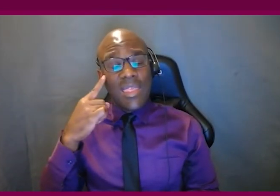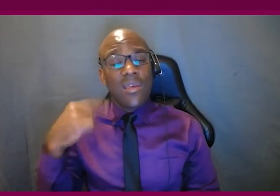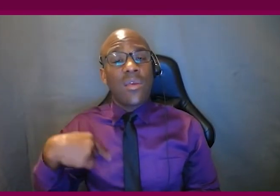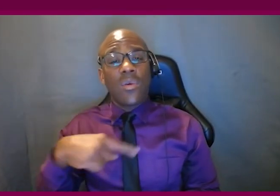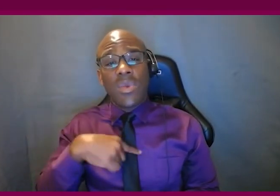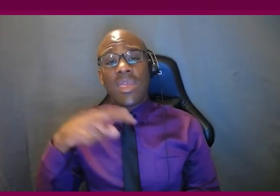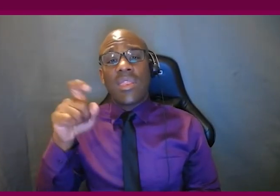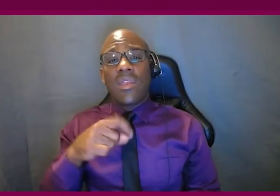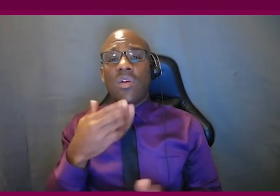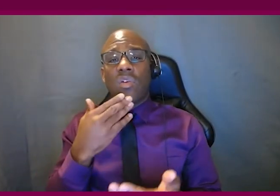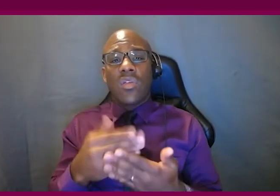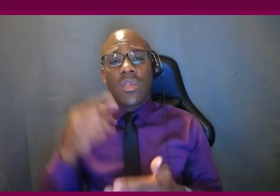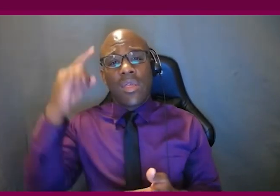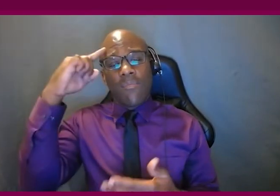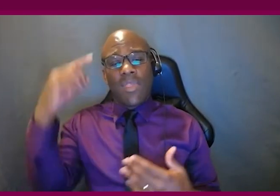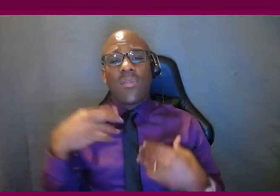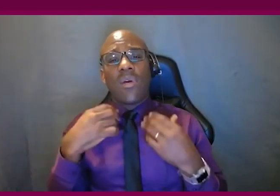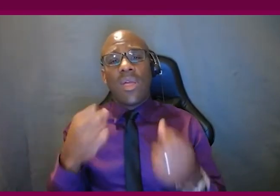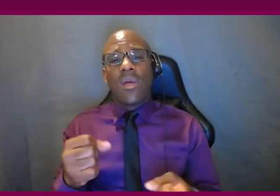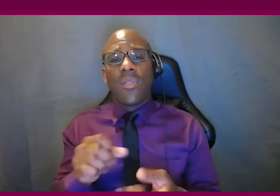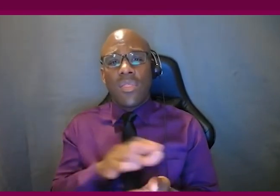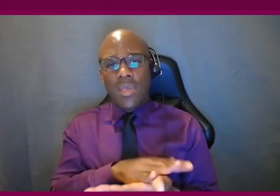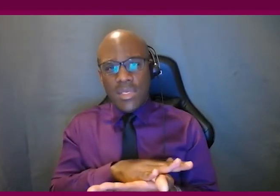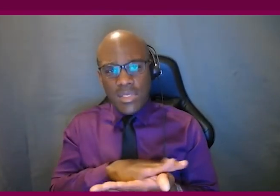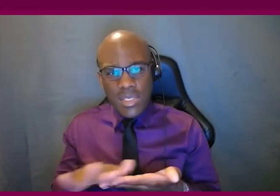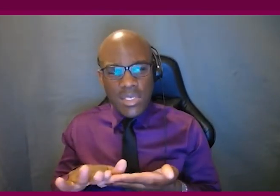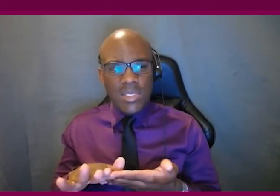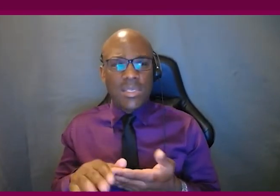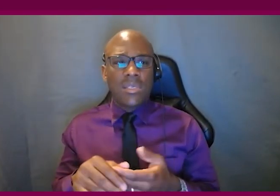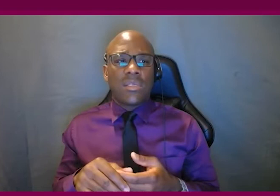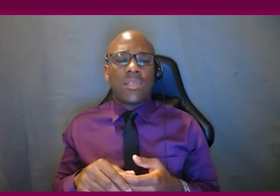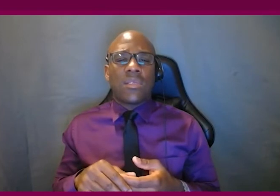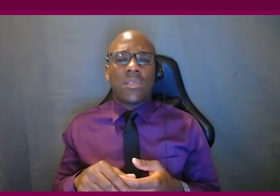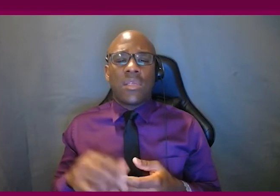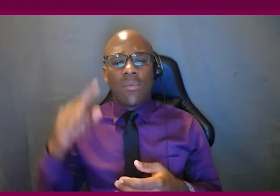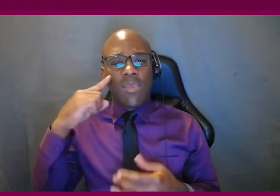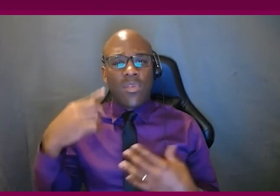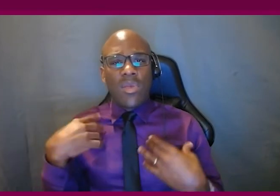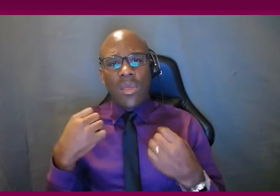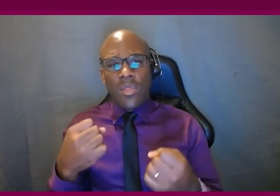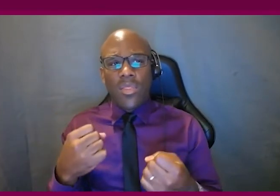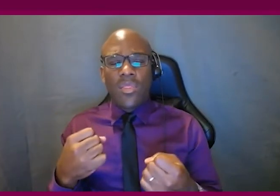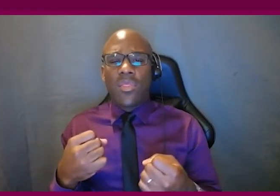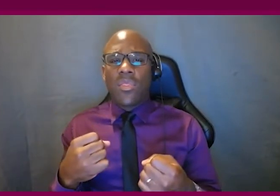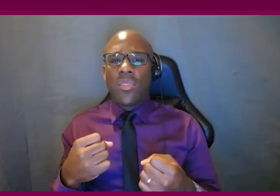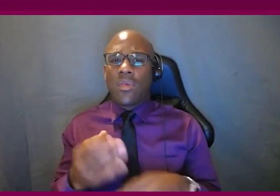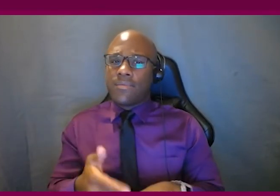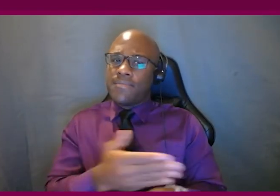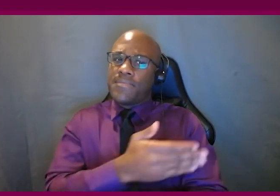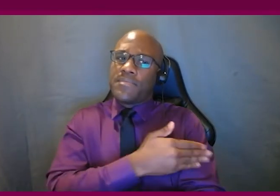So I would encourage anyone, this is everyone in the world, but especially disabled people